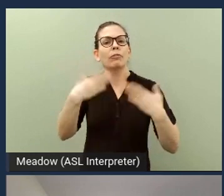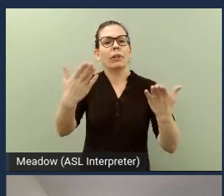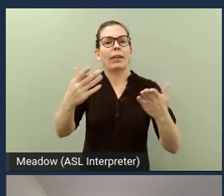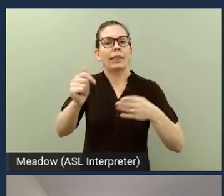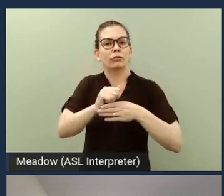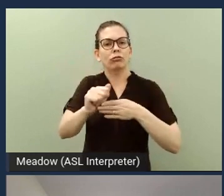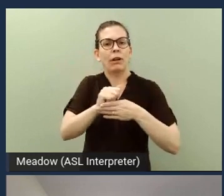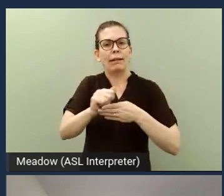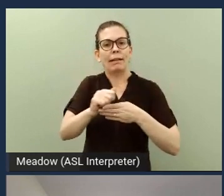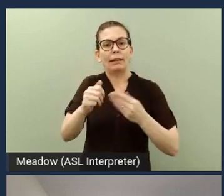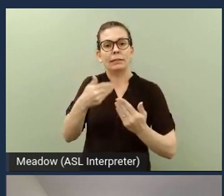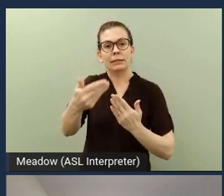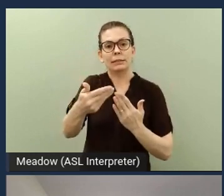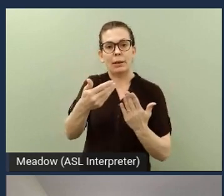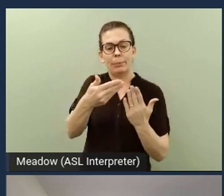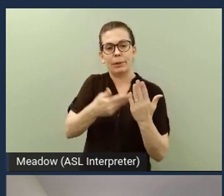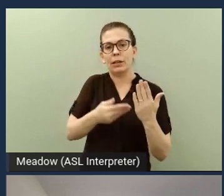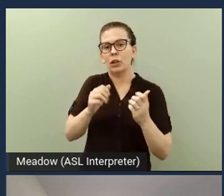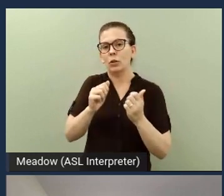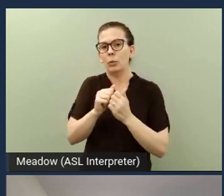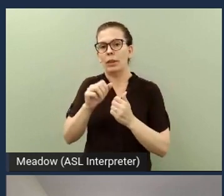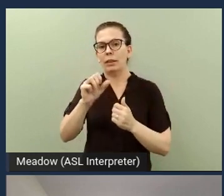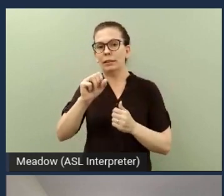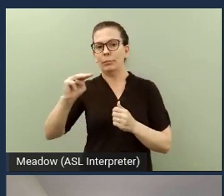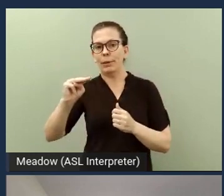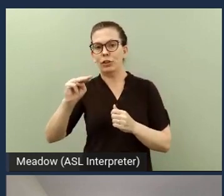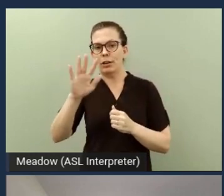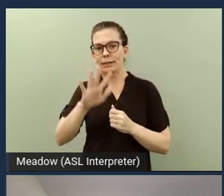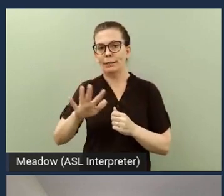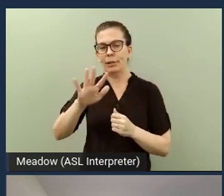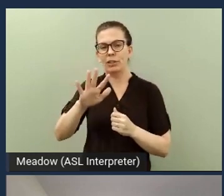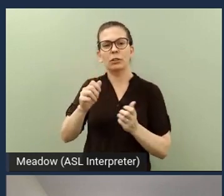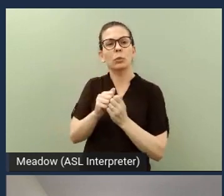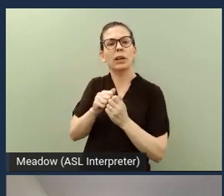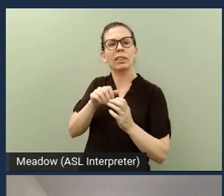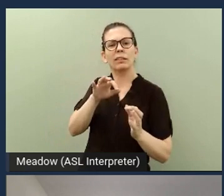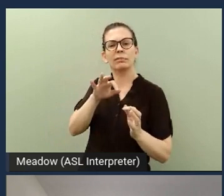with my SageMaker estimator with the inputs for training,